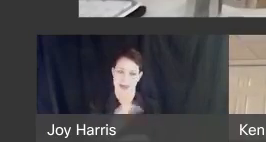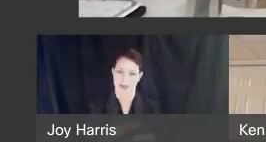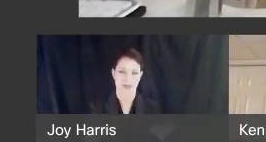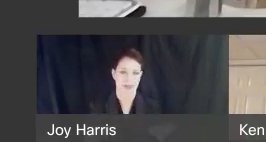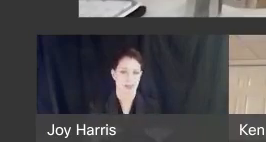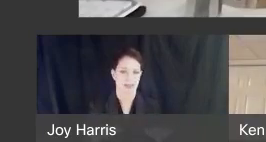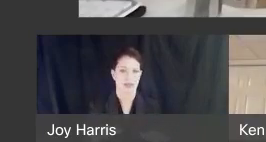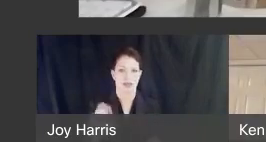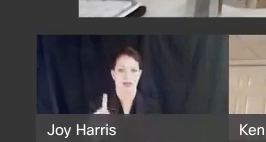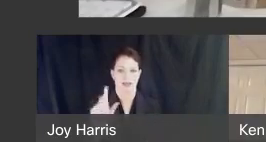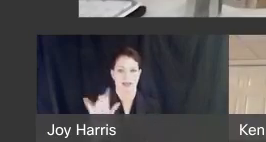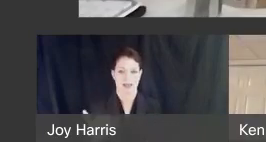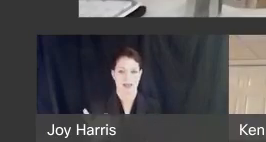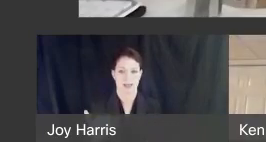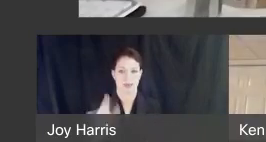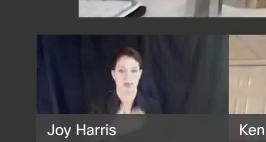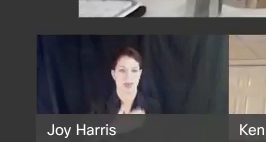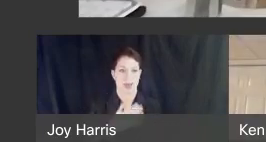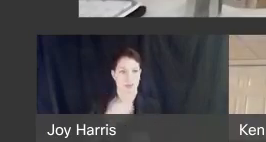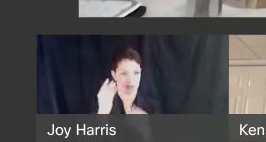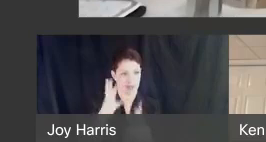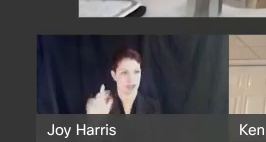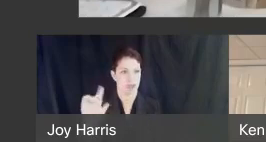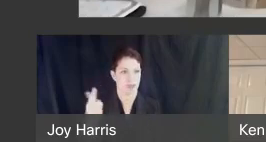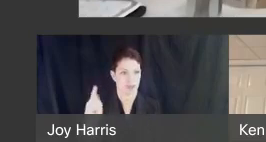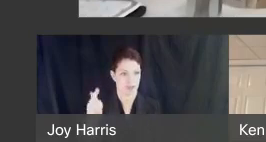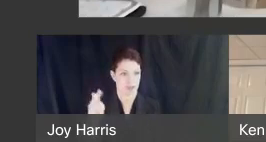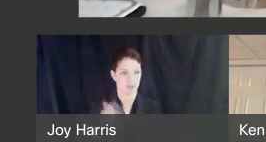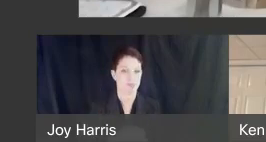will be happy to follow up with you after this. [Reporter] Okay, thank you.